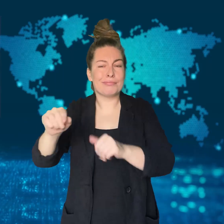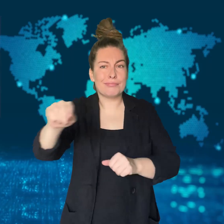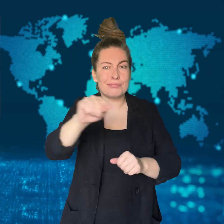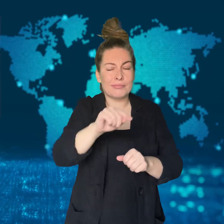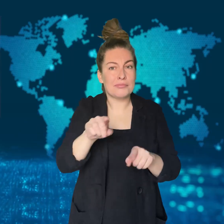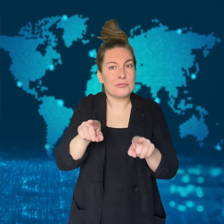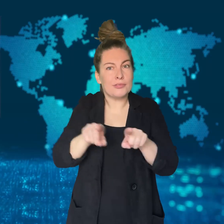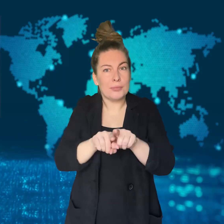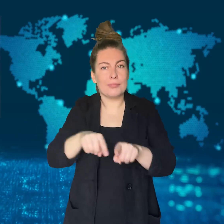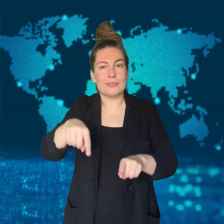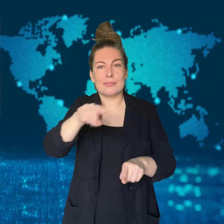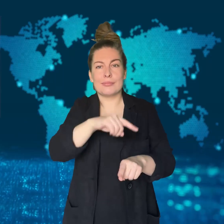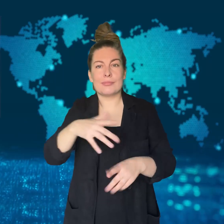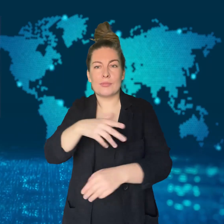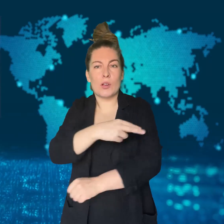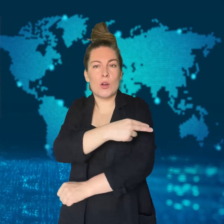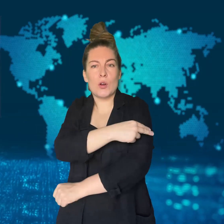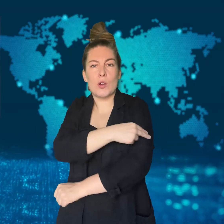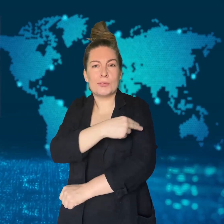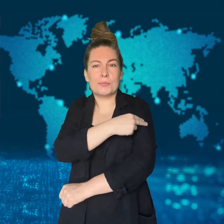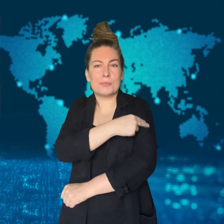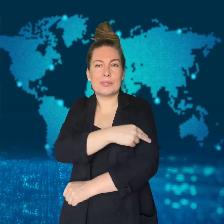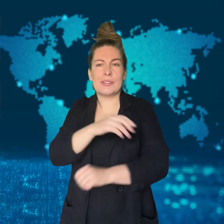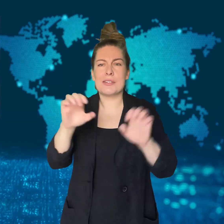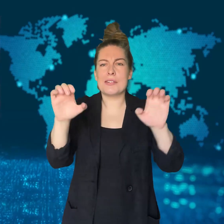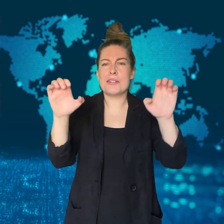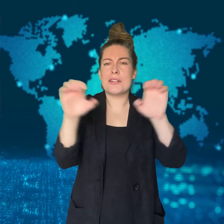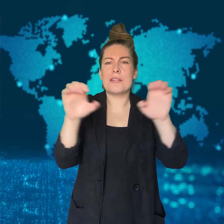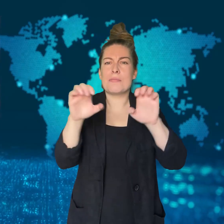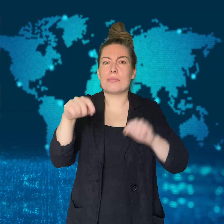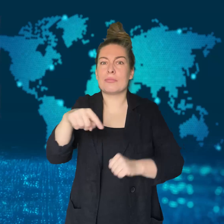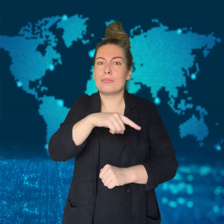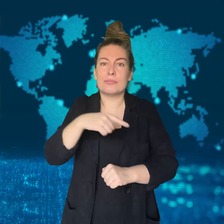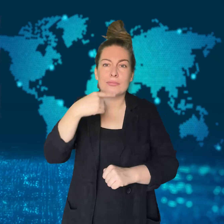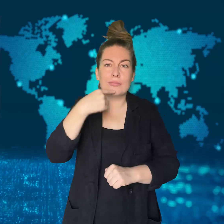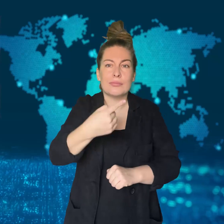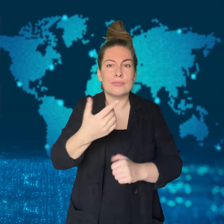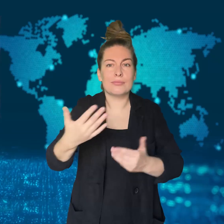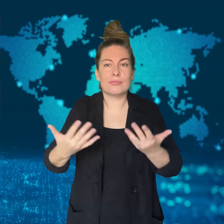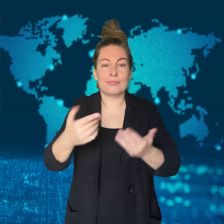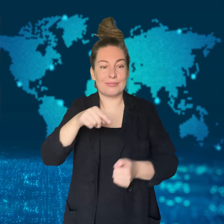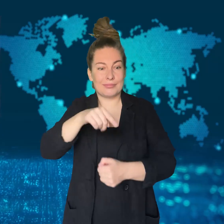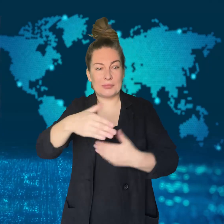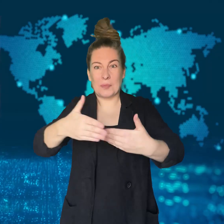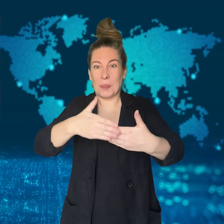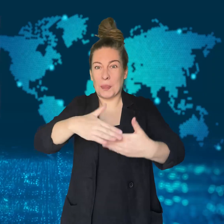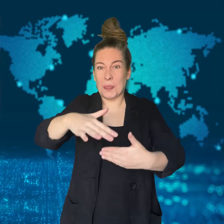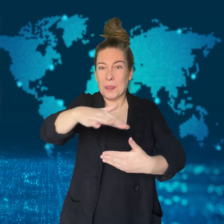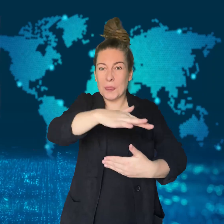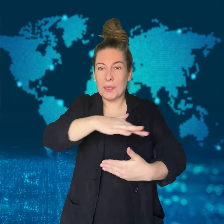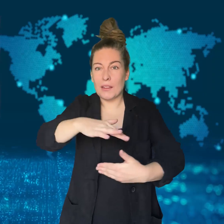Support Forces (RSF).